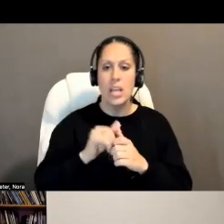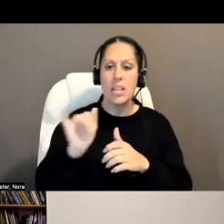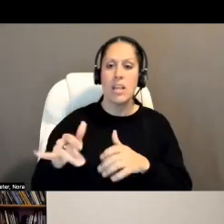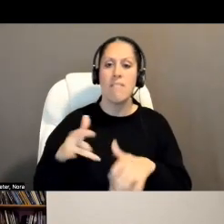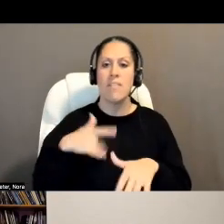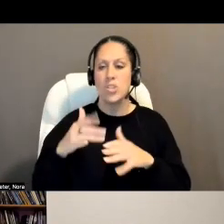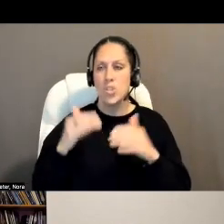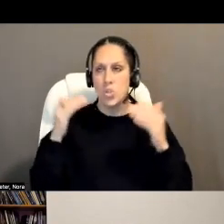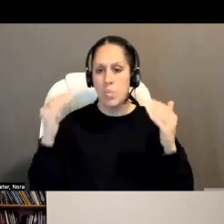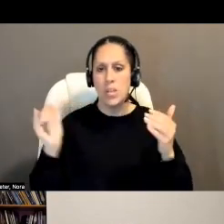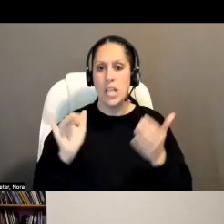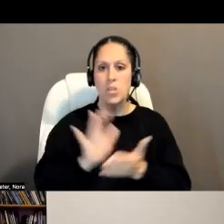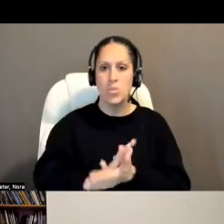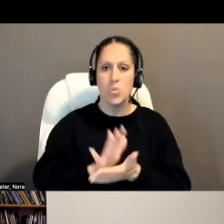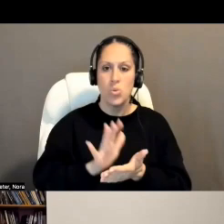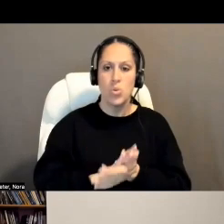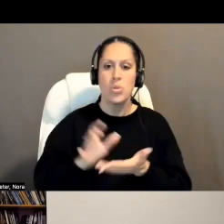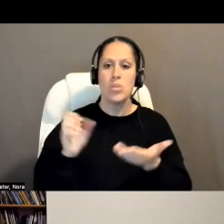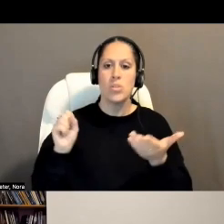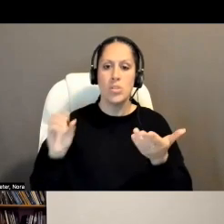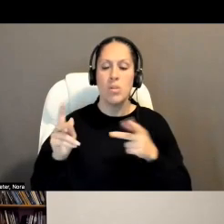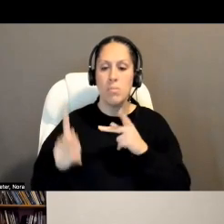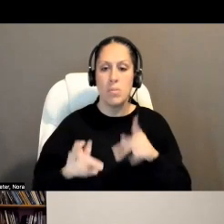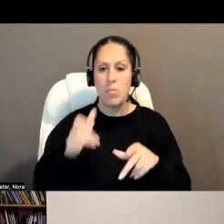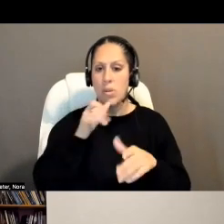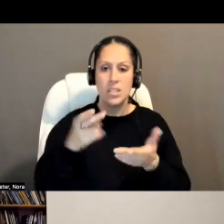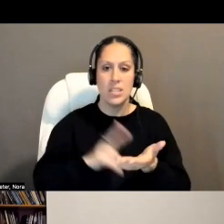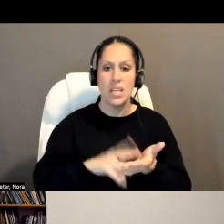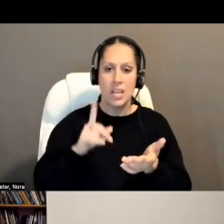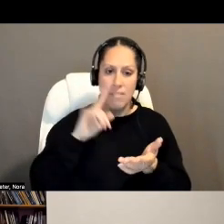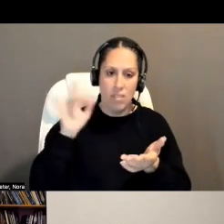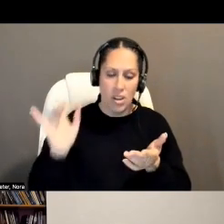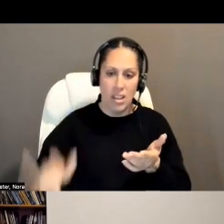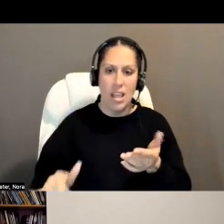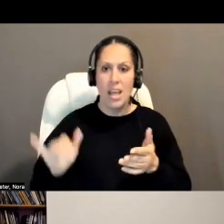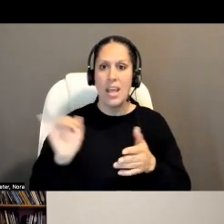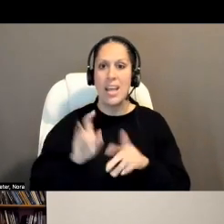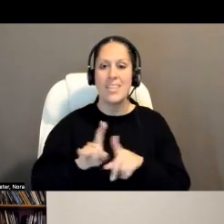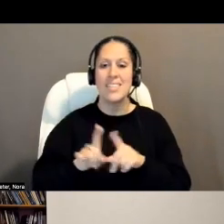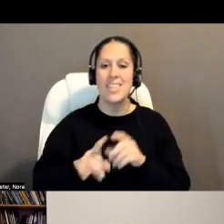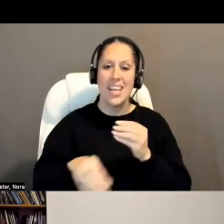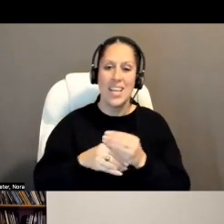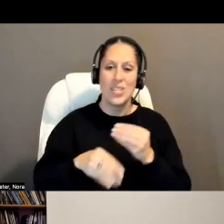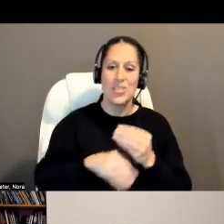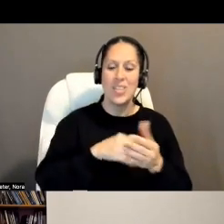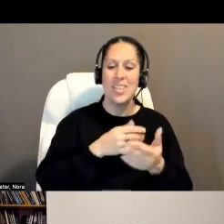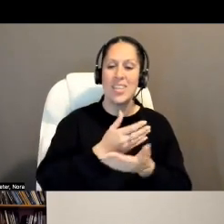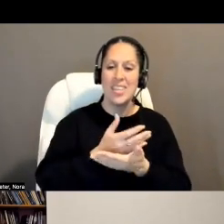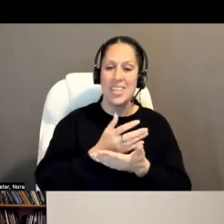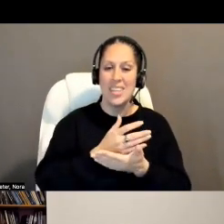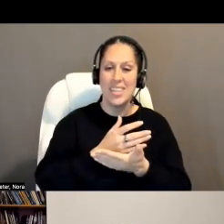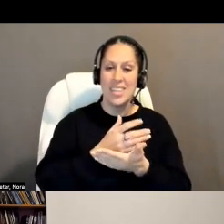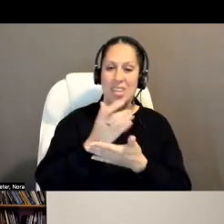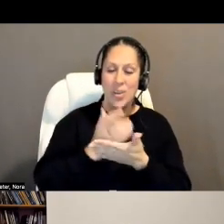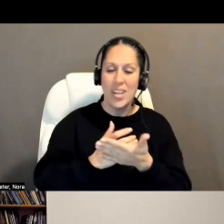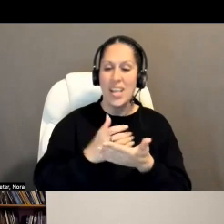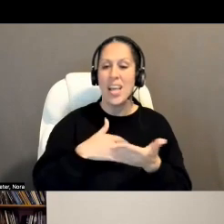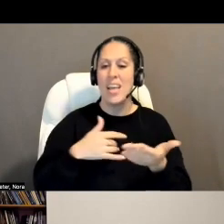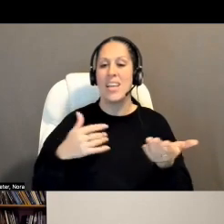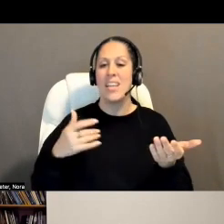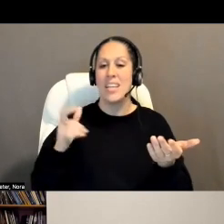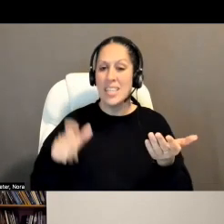much like school, so people won't sign up for it as an extracurricular. But um, gosh, I did,